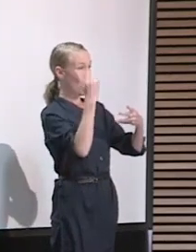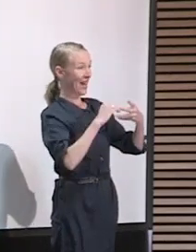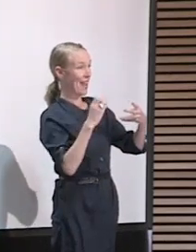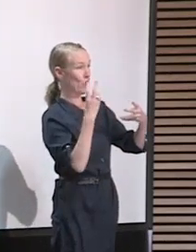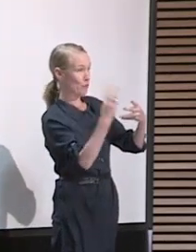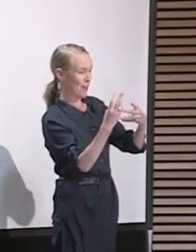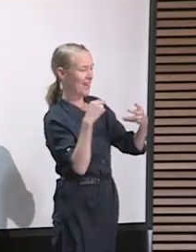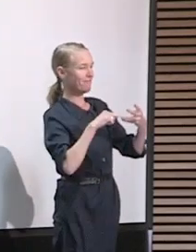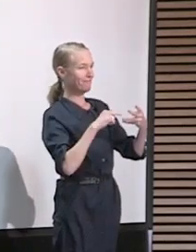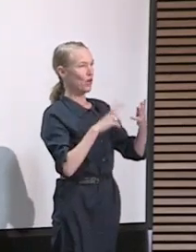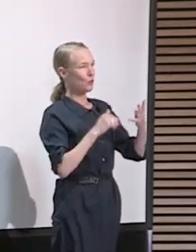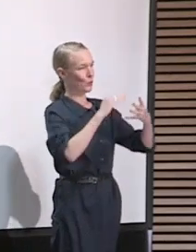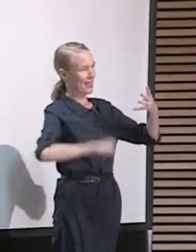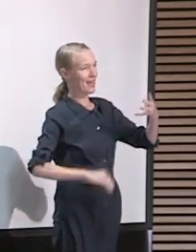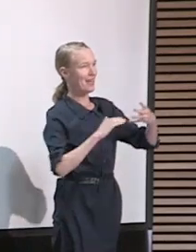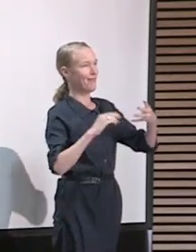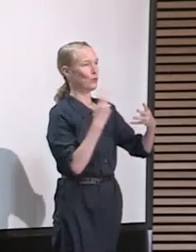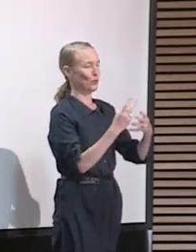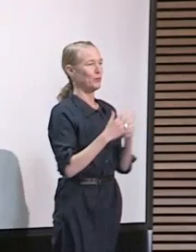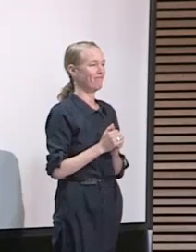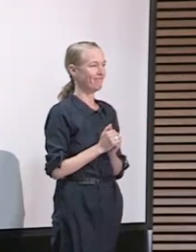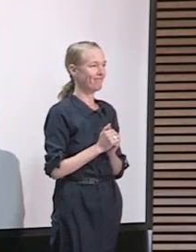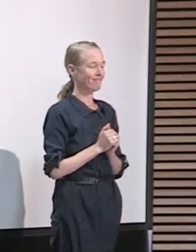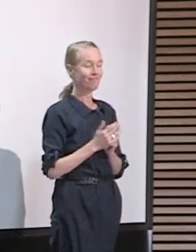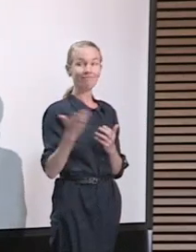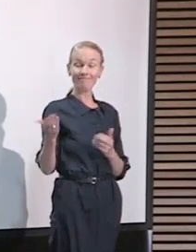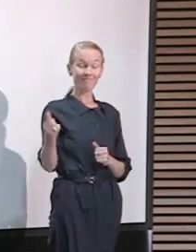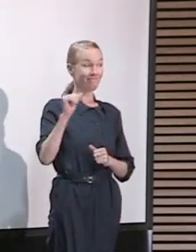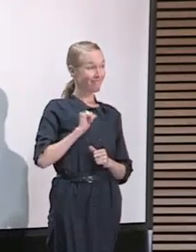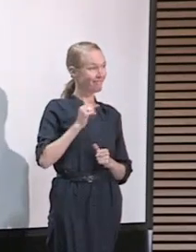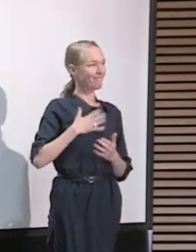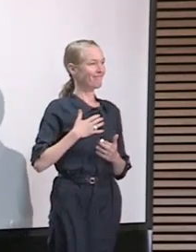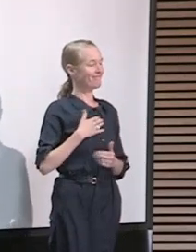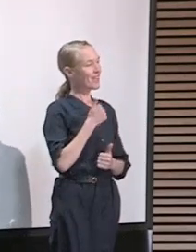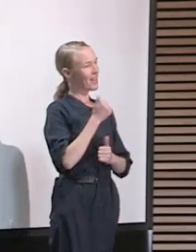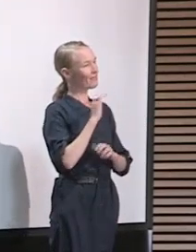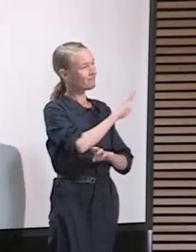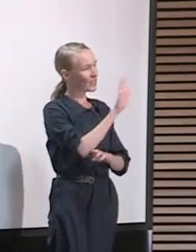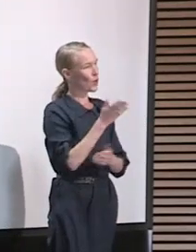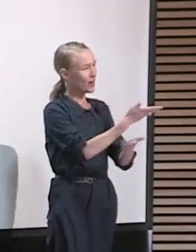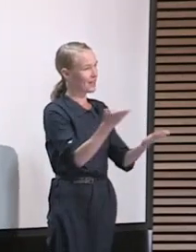the present alert level settings last night and then we will go to questions. Dr Bloomfield. Thank you, minister.